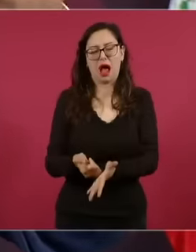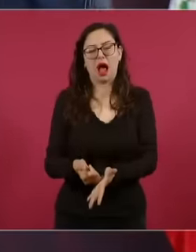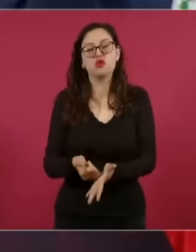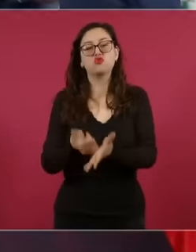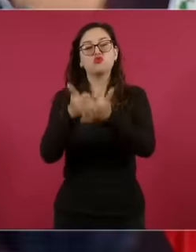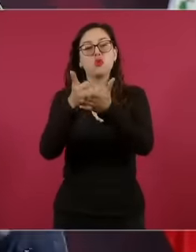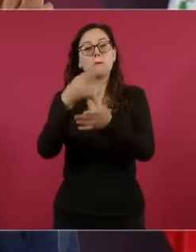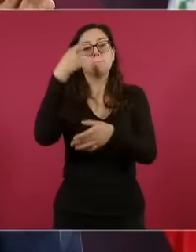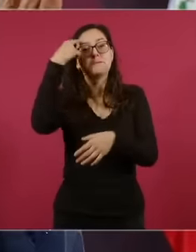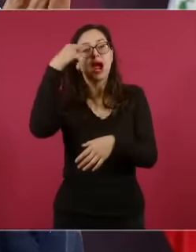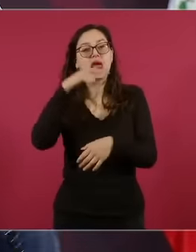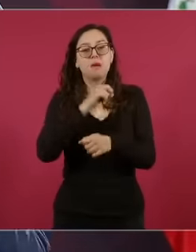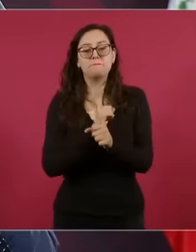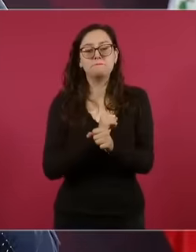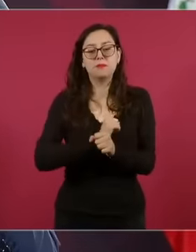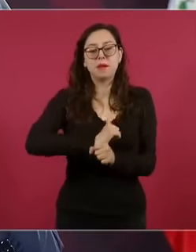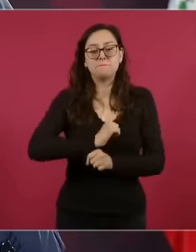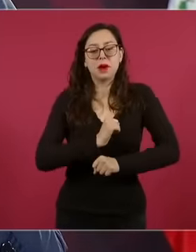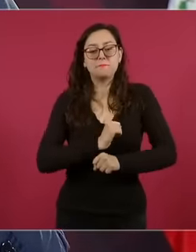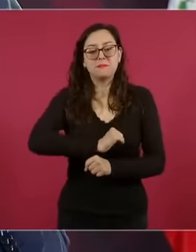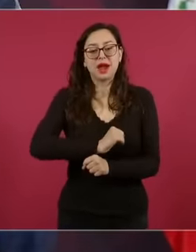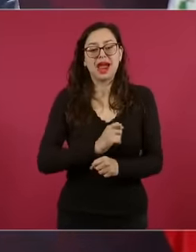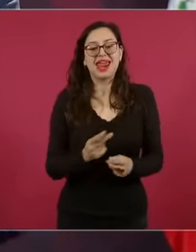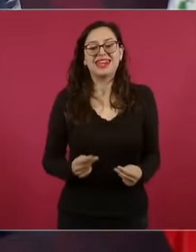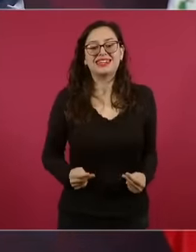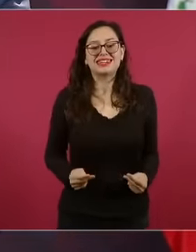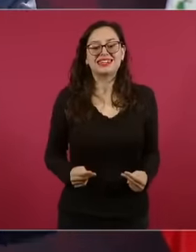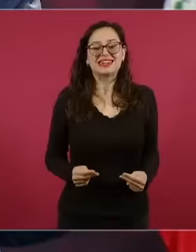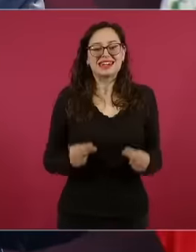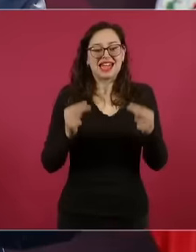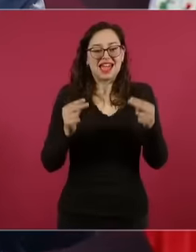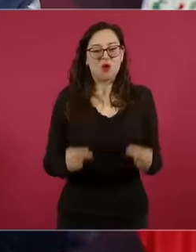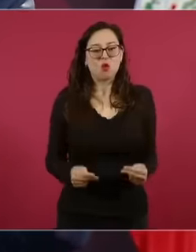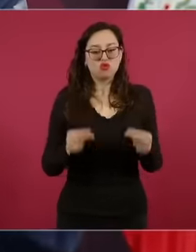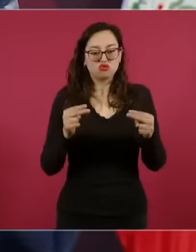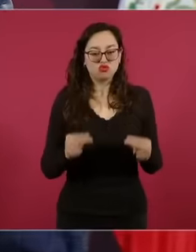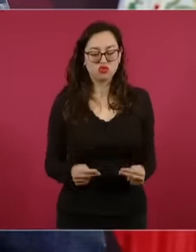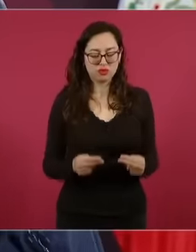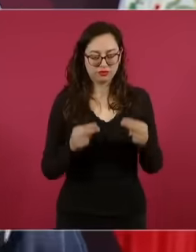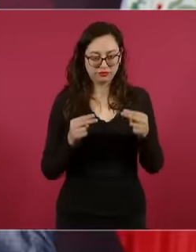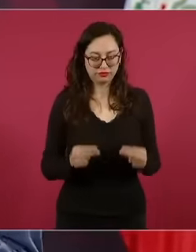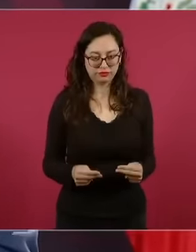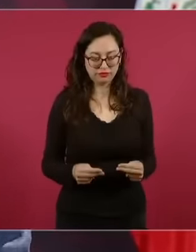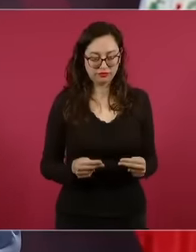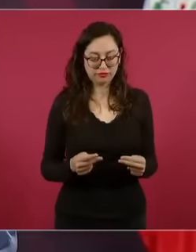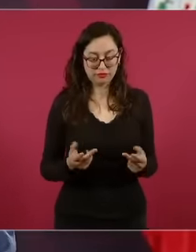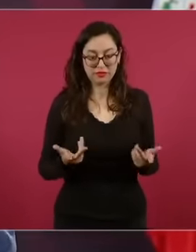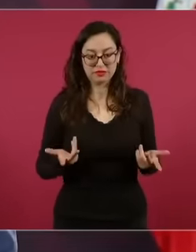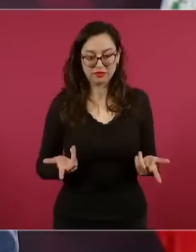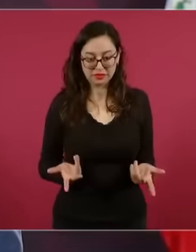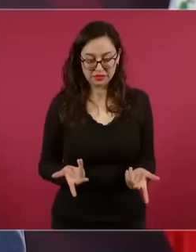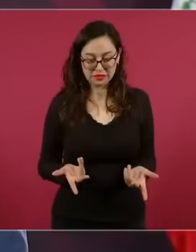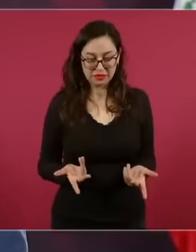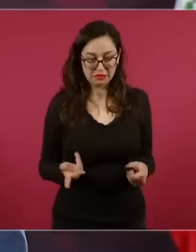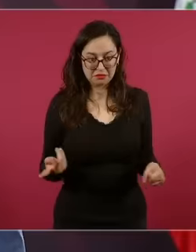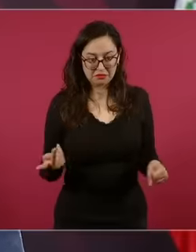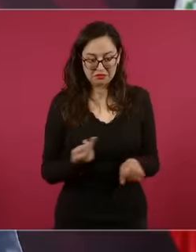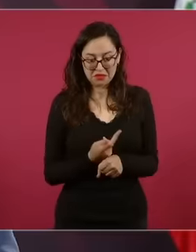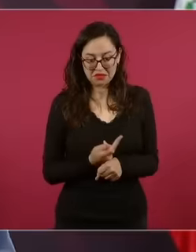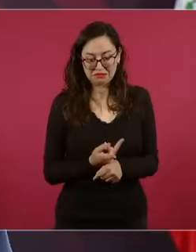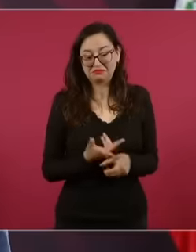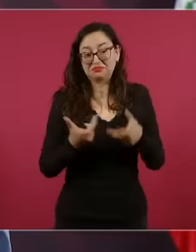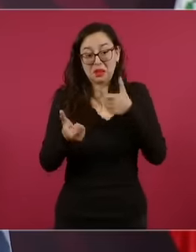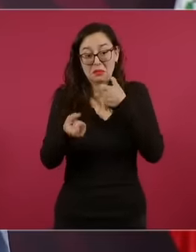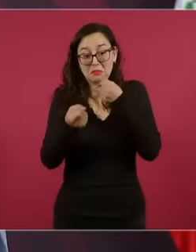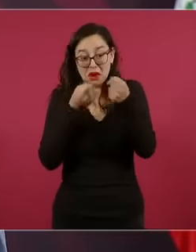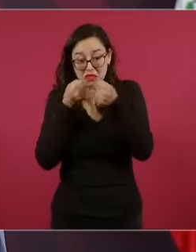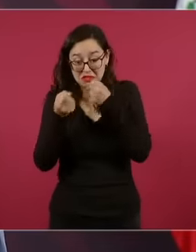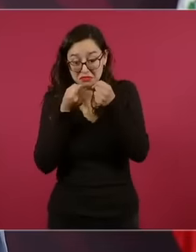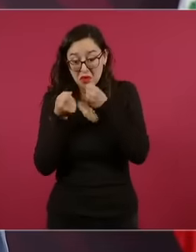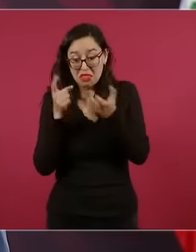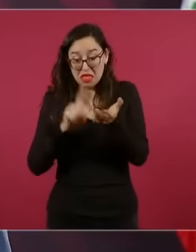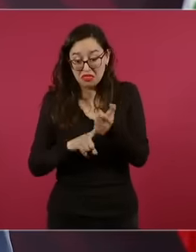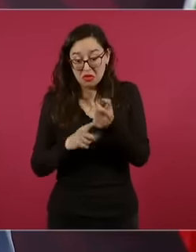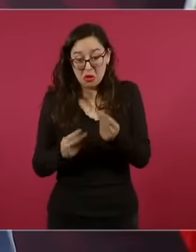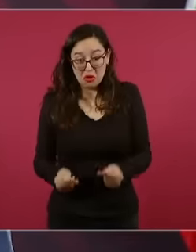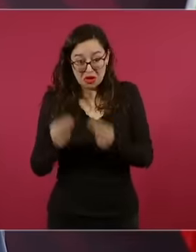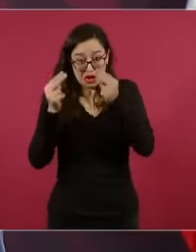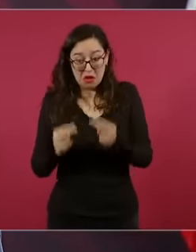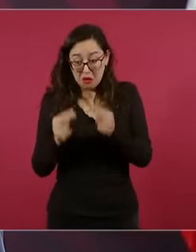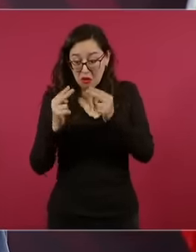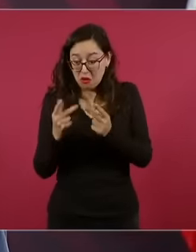business because journalism in itself is not a business or it is not a